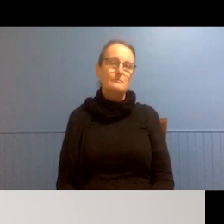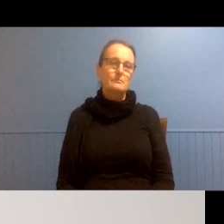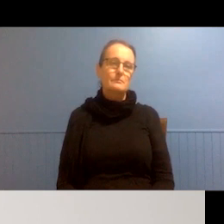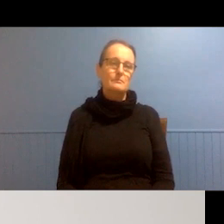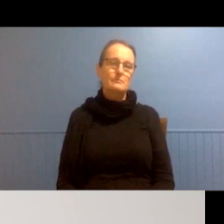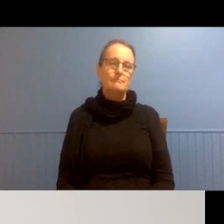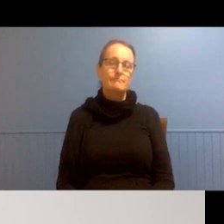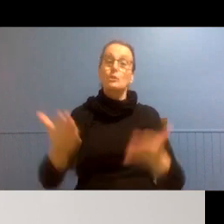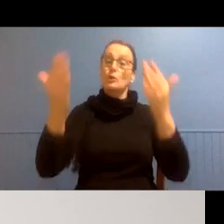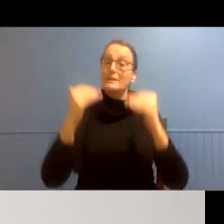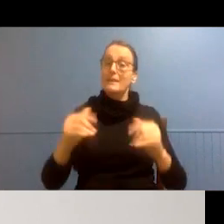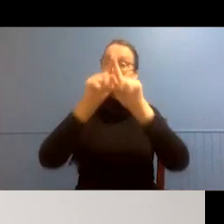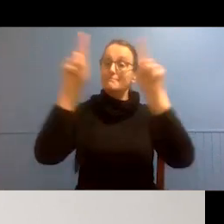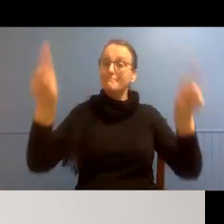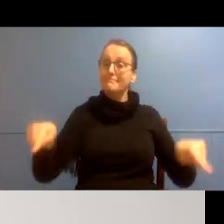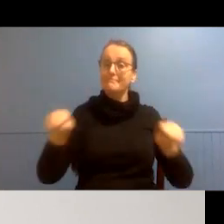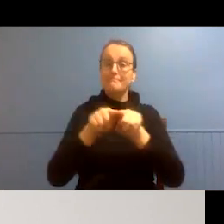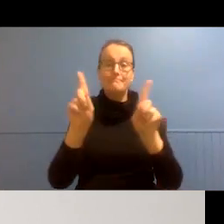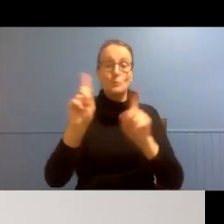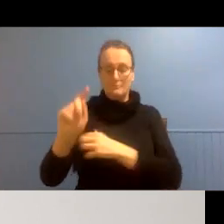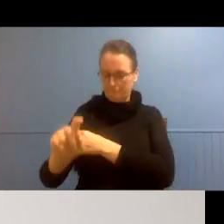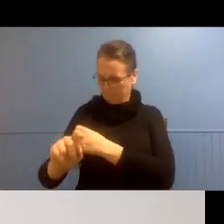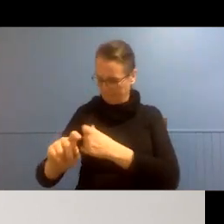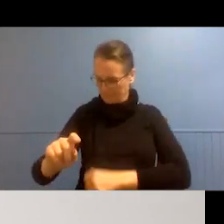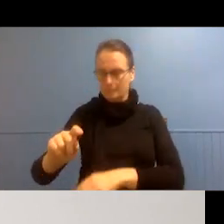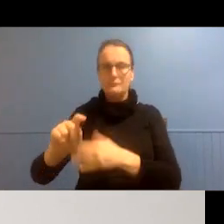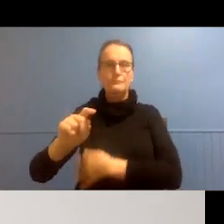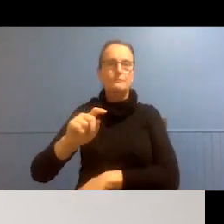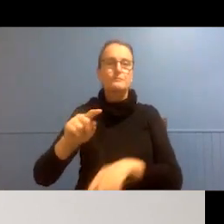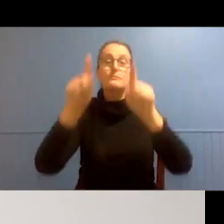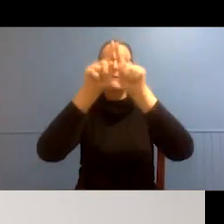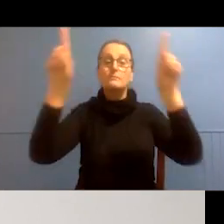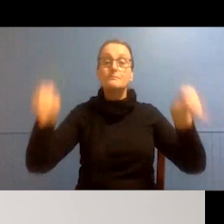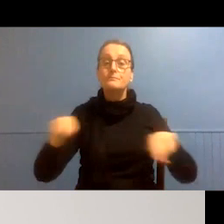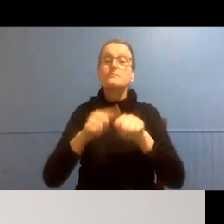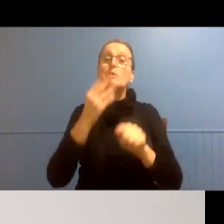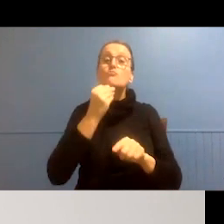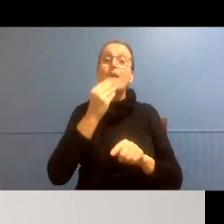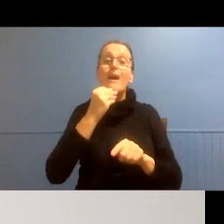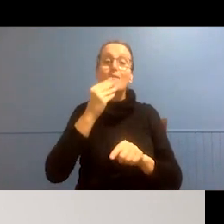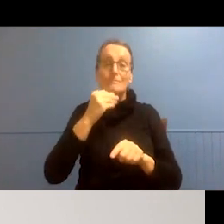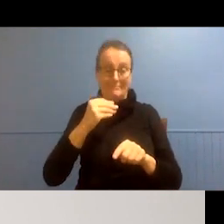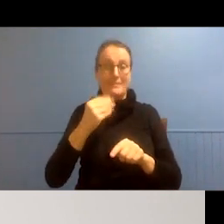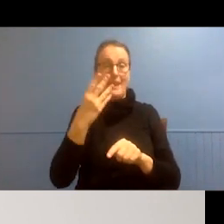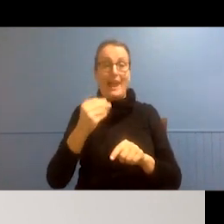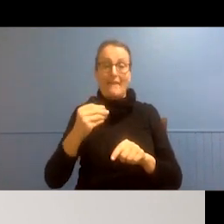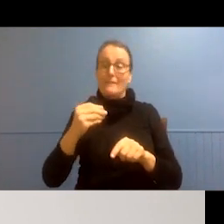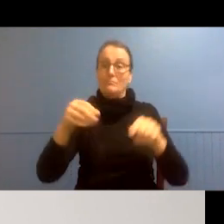The next slide that we have here is in the brown rectangle now, there's two purple circles.